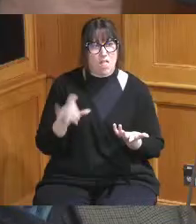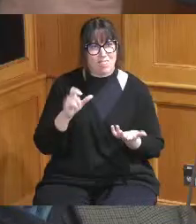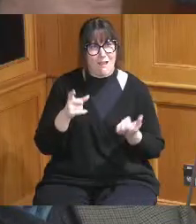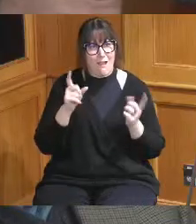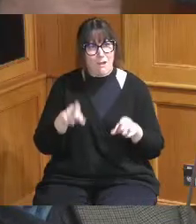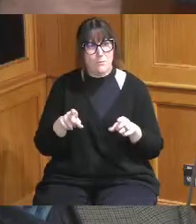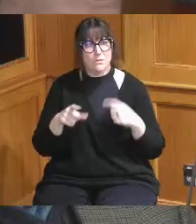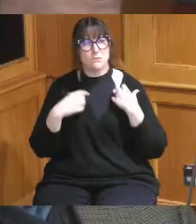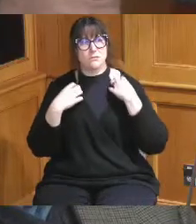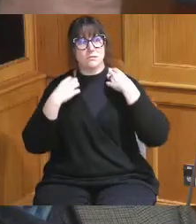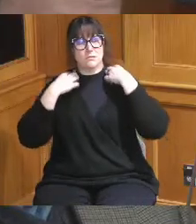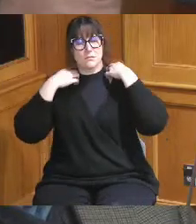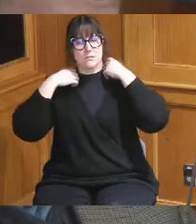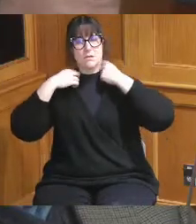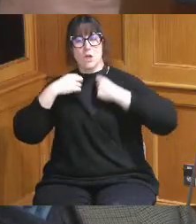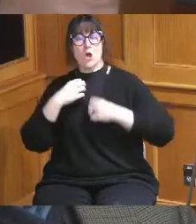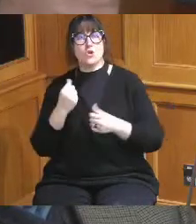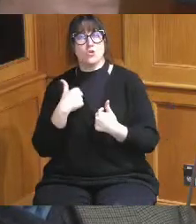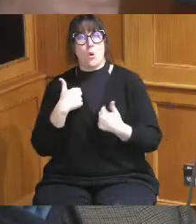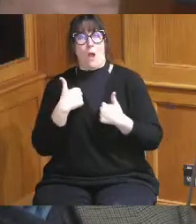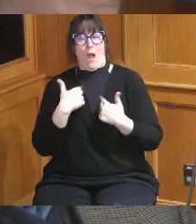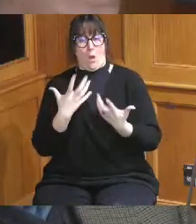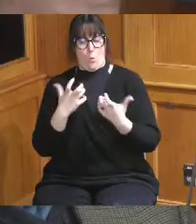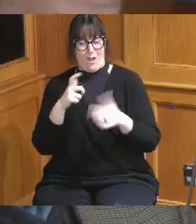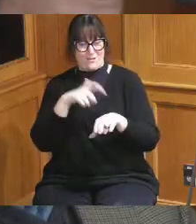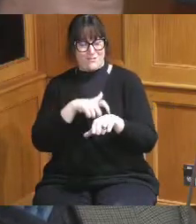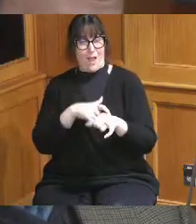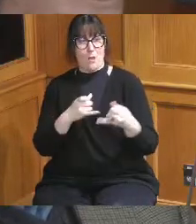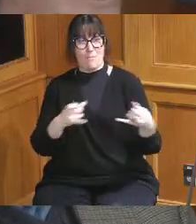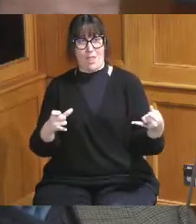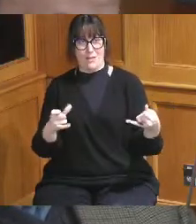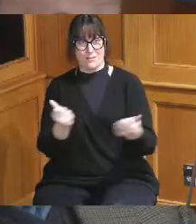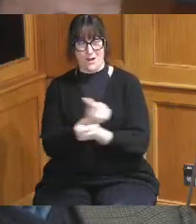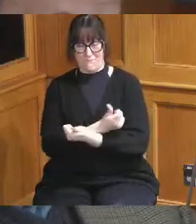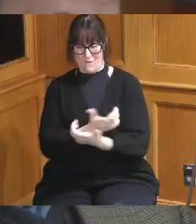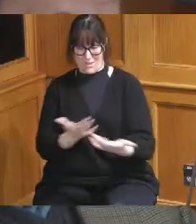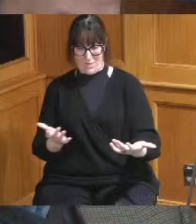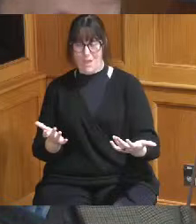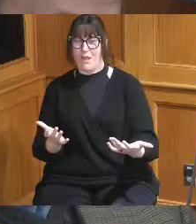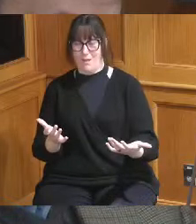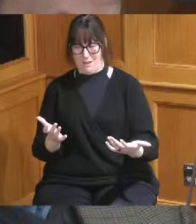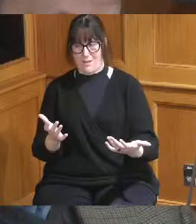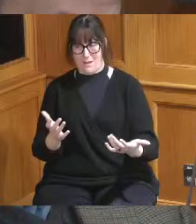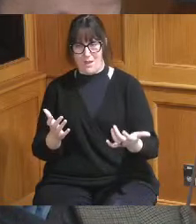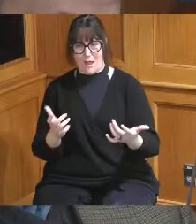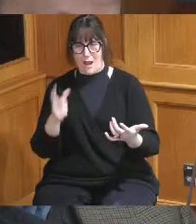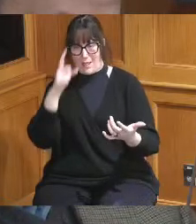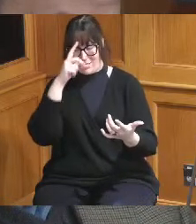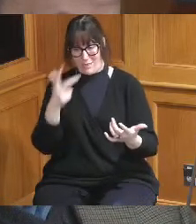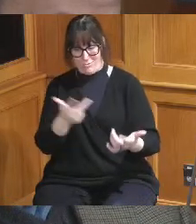some timelines I think Piggy and back on what's been said by my colleagues today We've made some